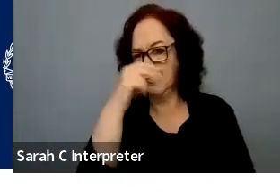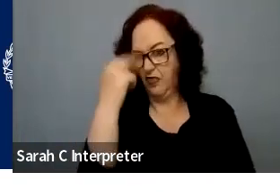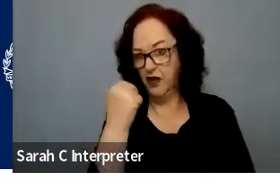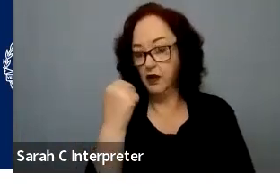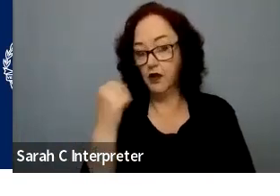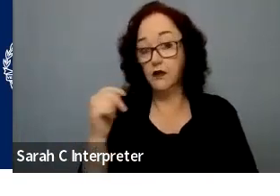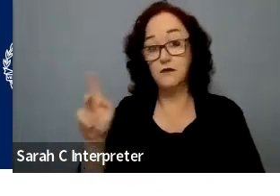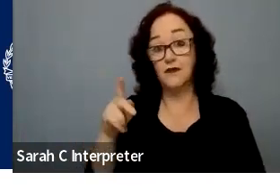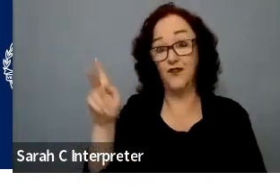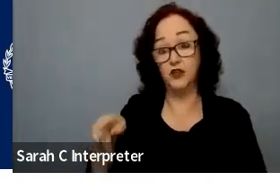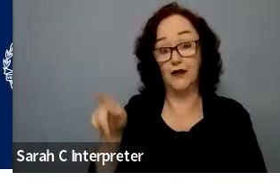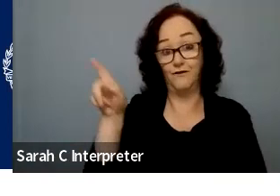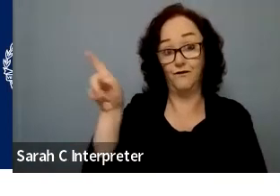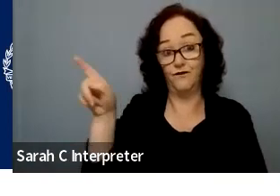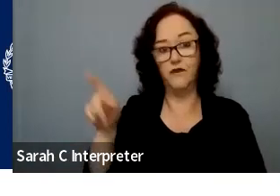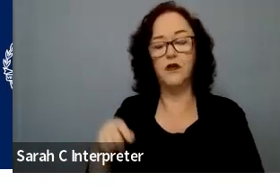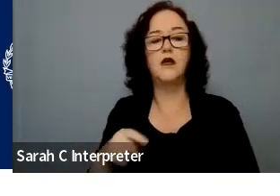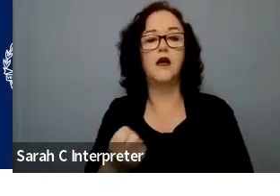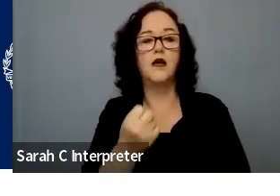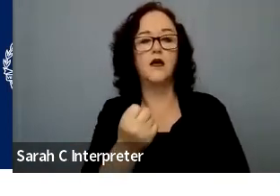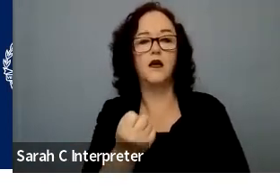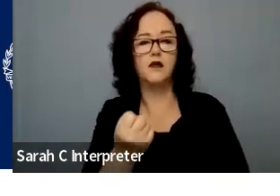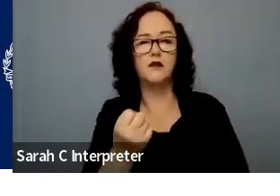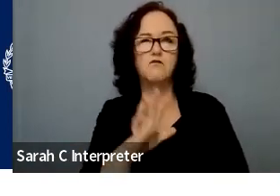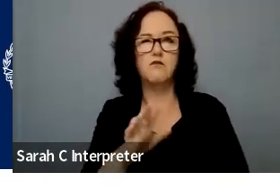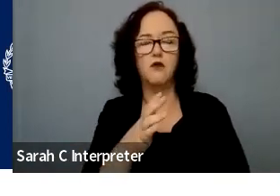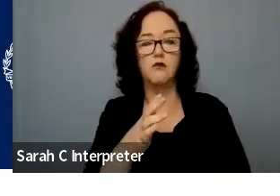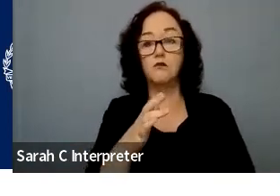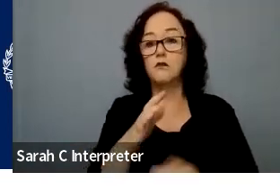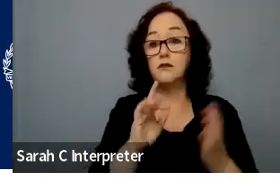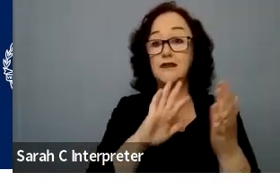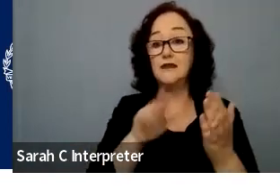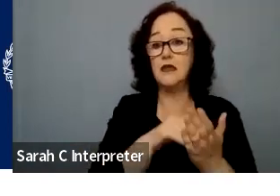it's about 12 miles Due West of downtown Philadelphia or Center City Philadelphia.